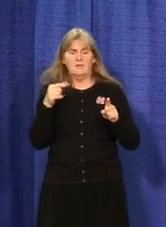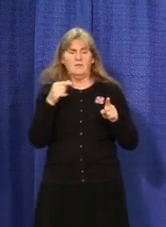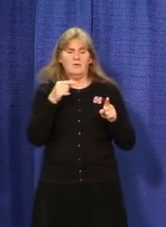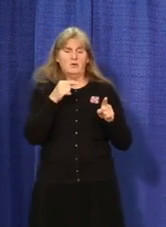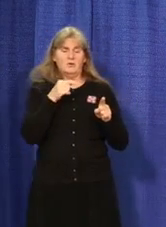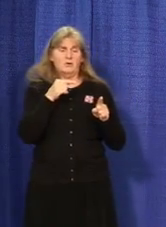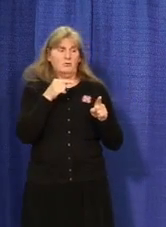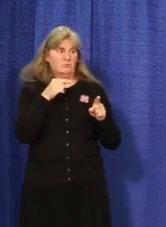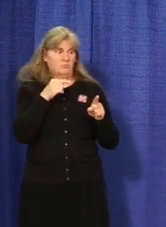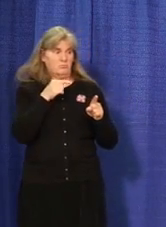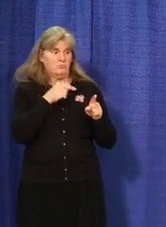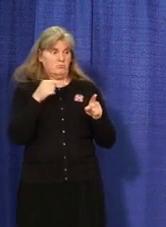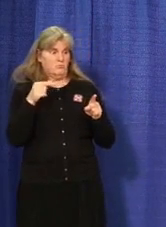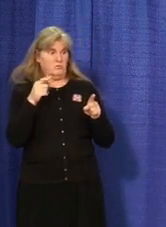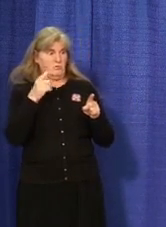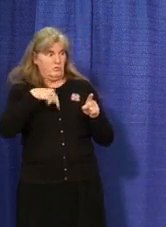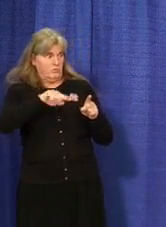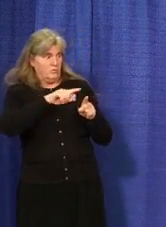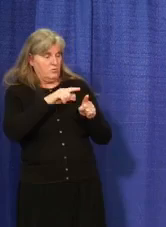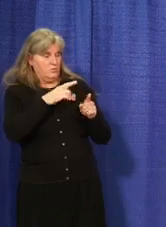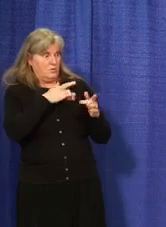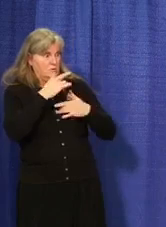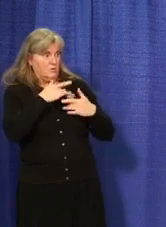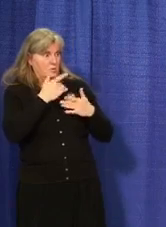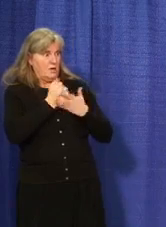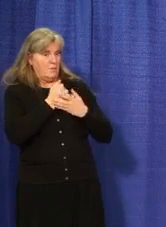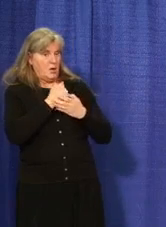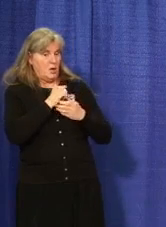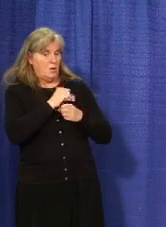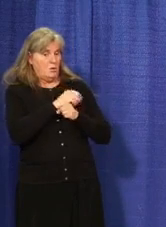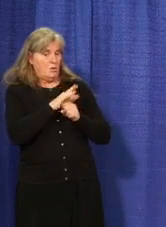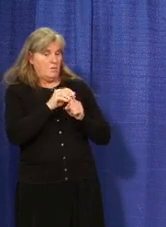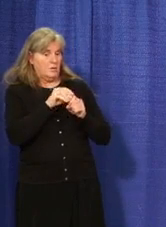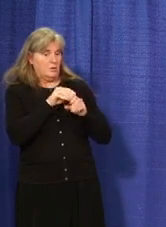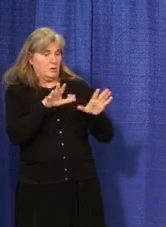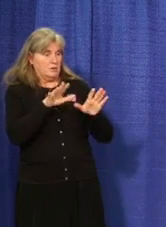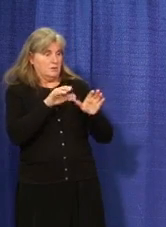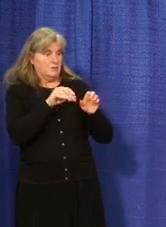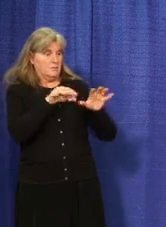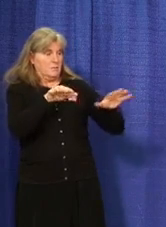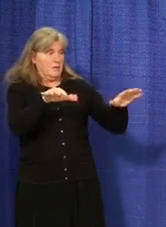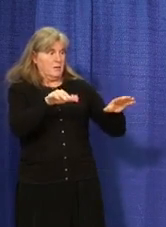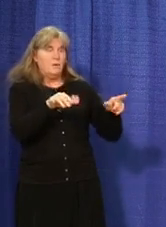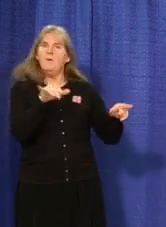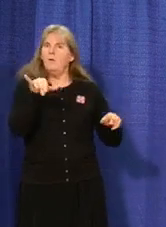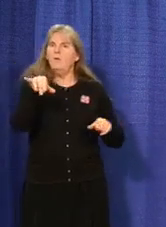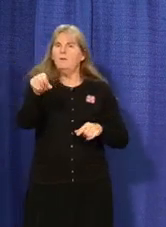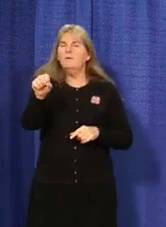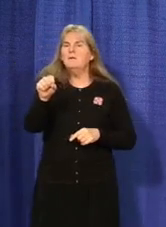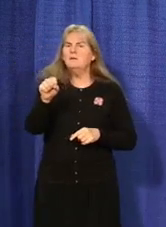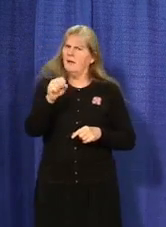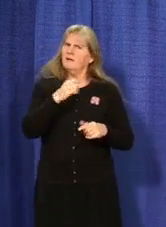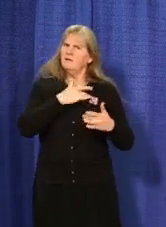spreading. Yeah, of course there is a concern about the potential to